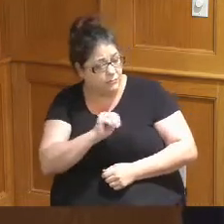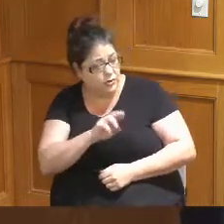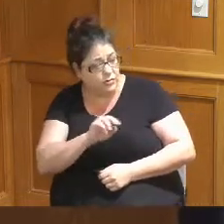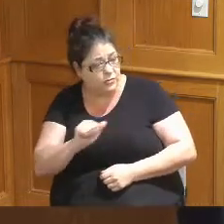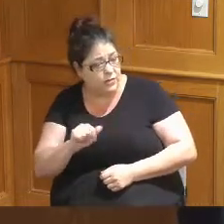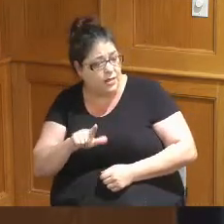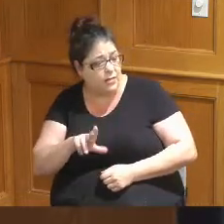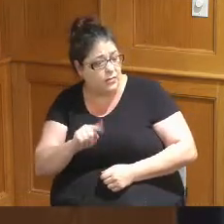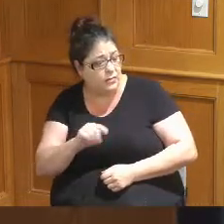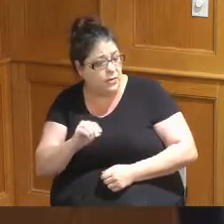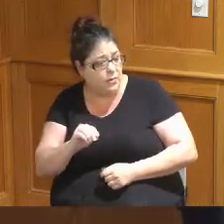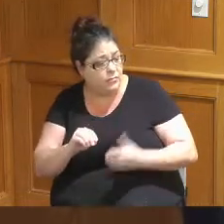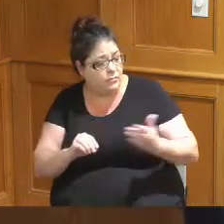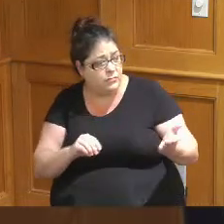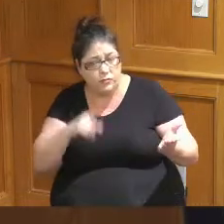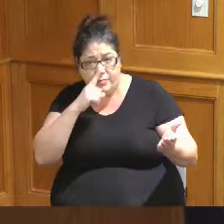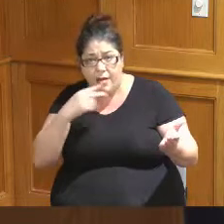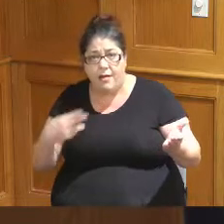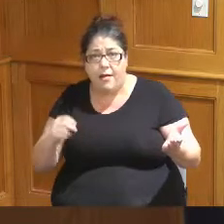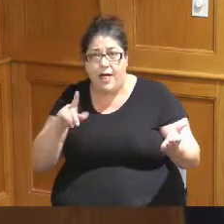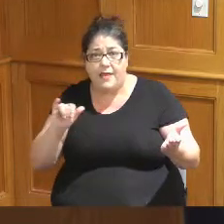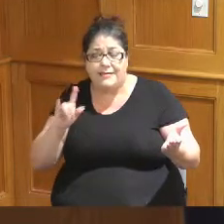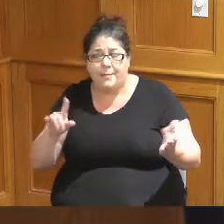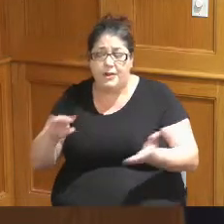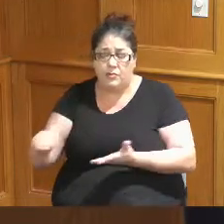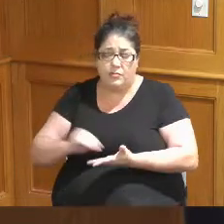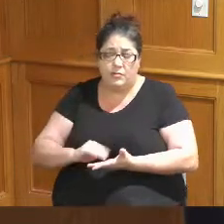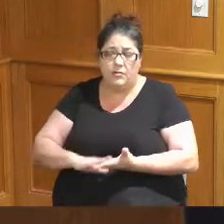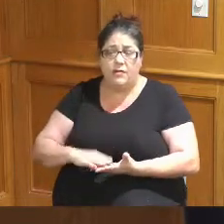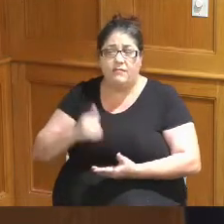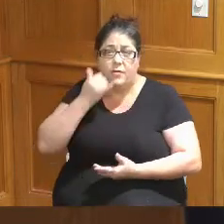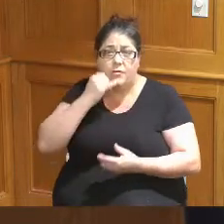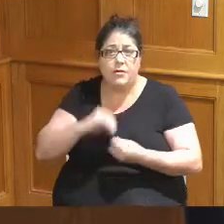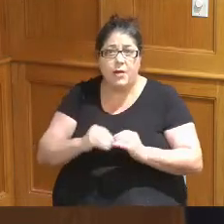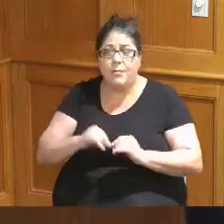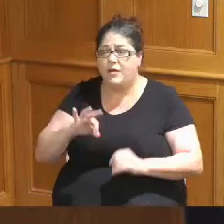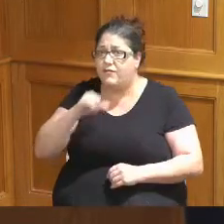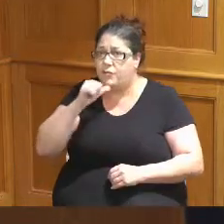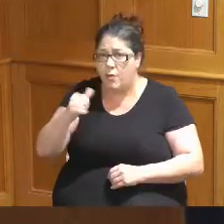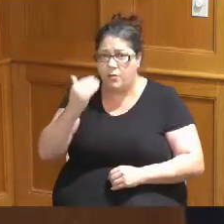possible for Holly or someone to get their phone number I don't know if you don't have it so that